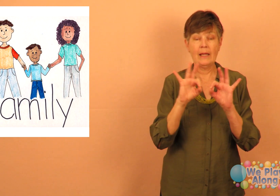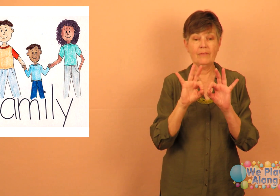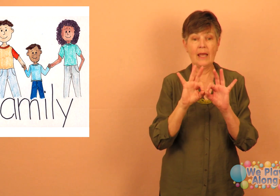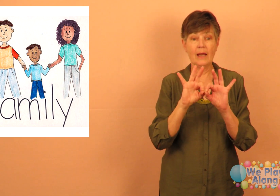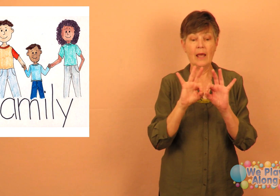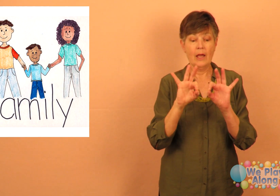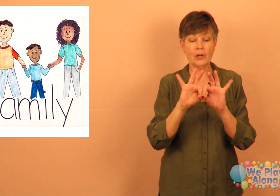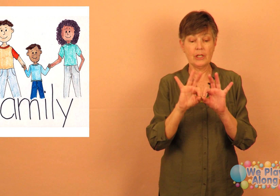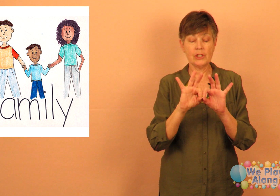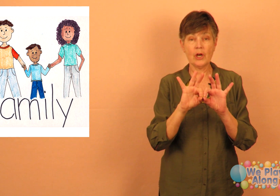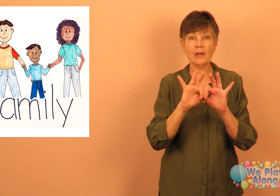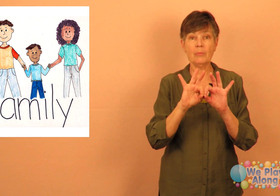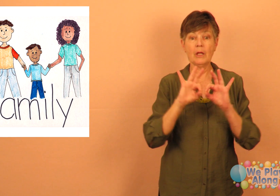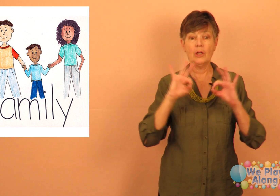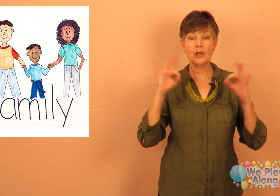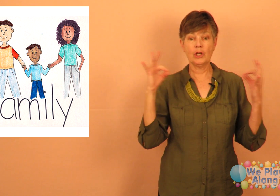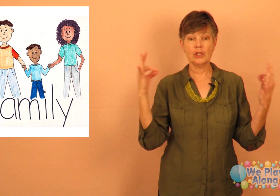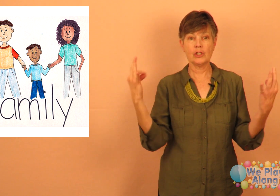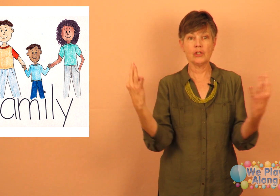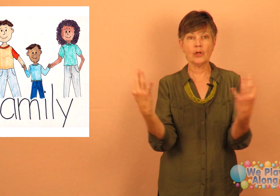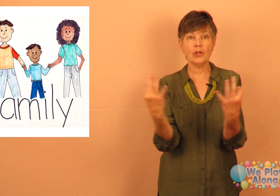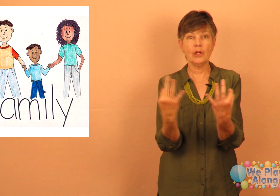and left hand you're going to start in the middle and you're gonna circle it